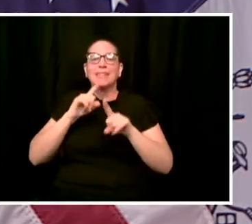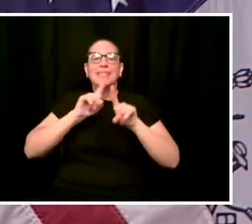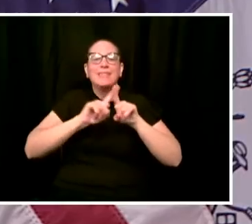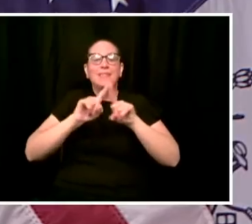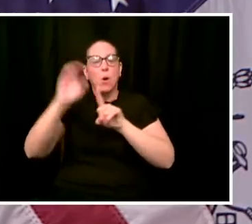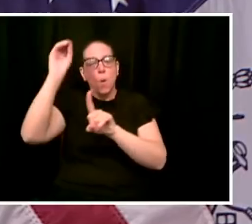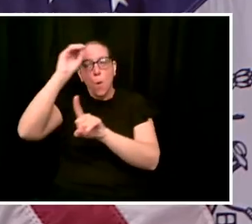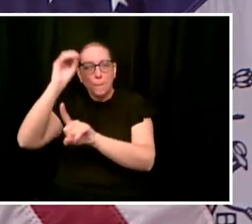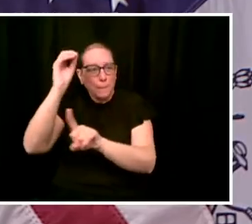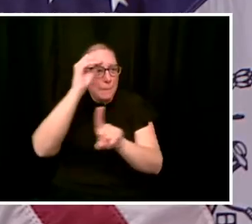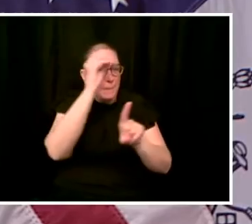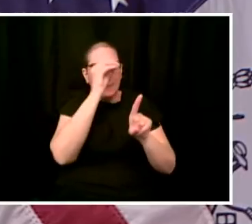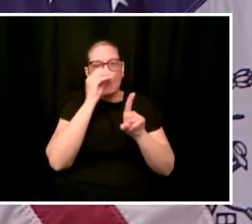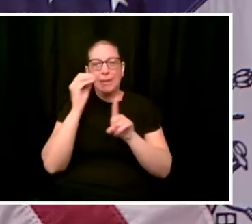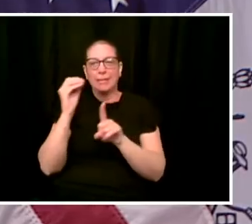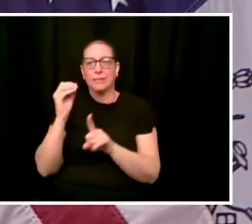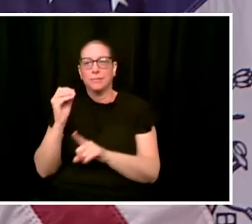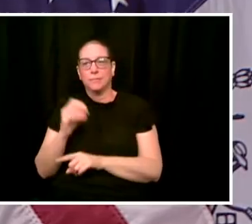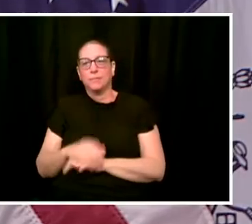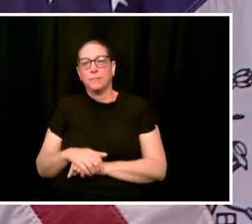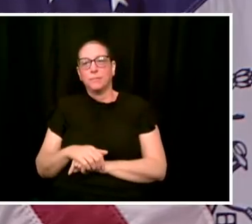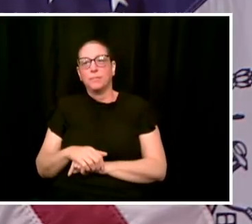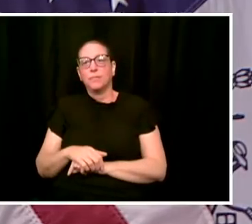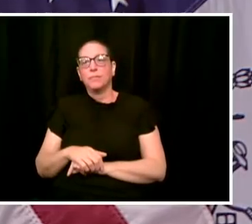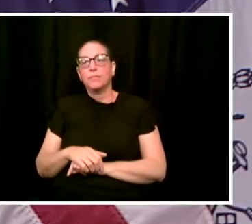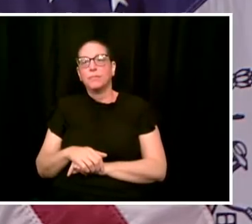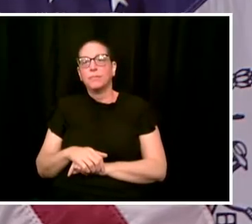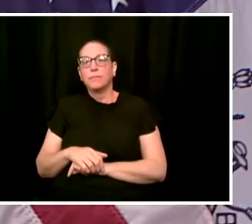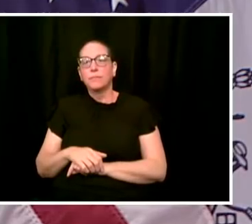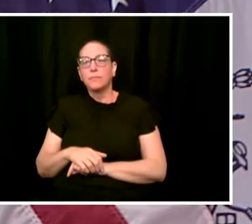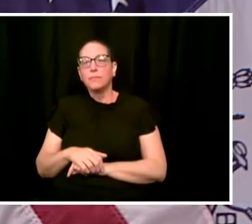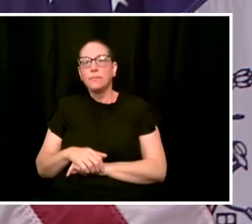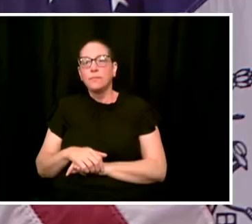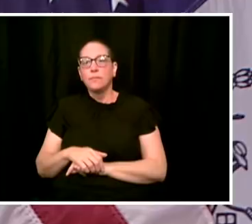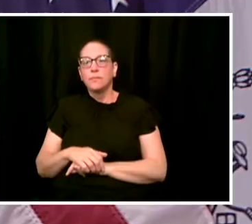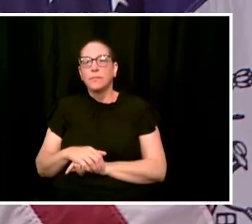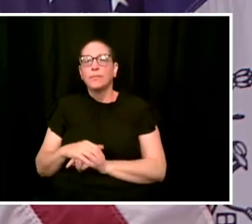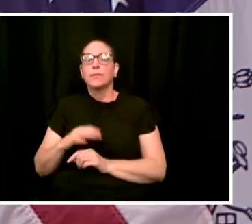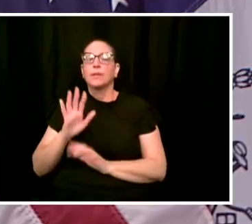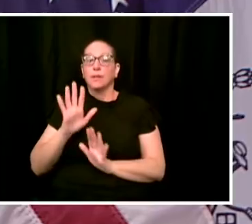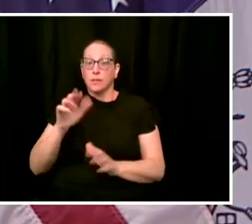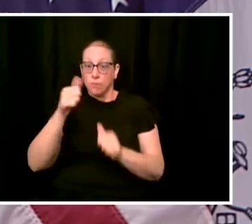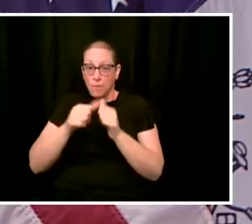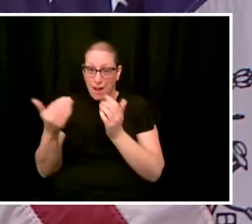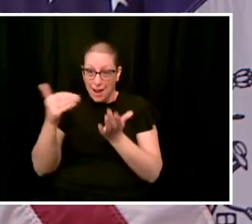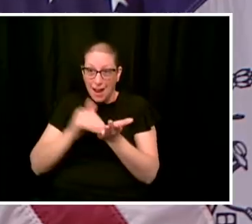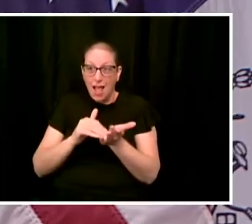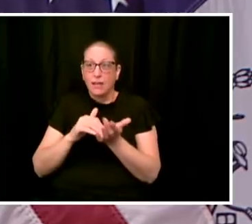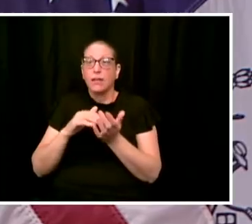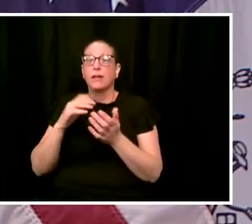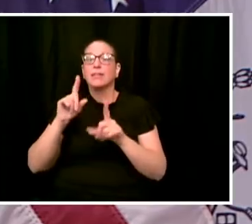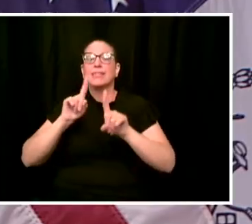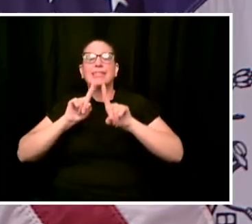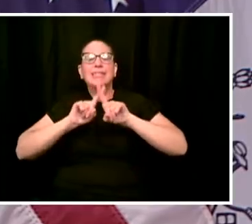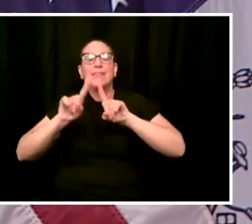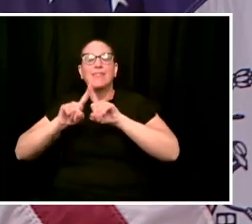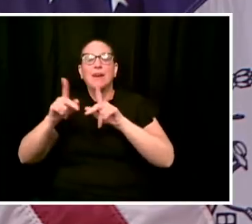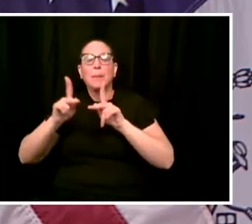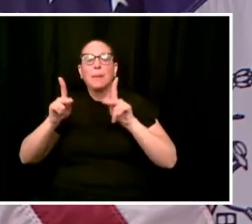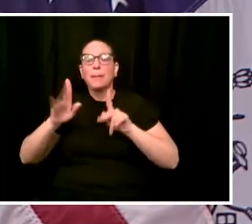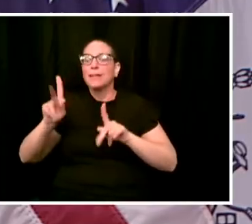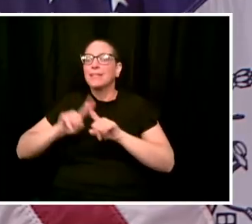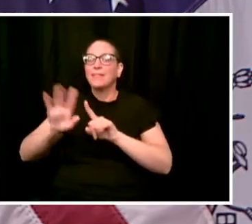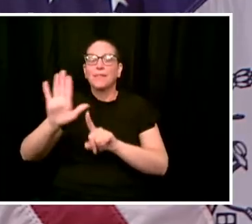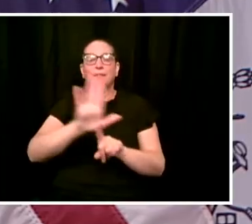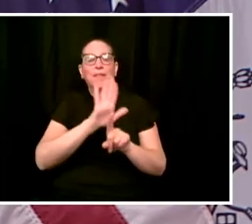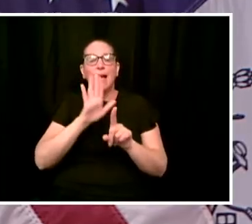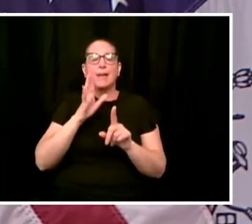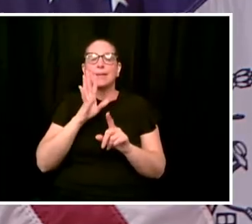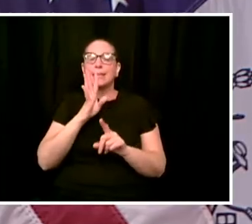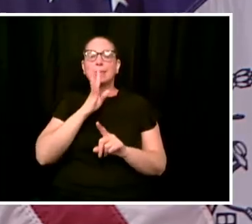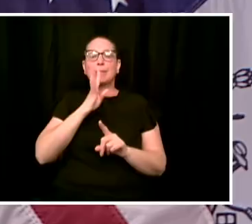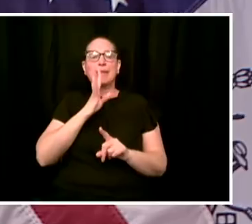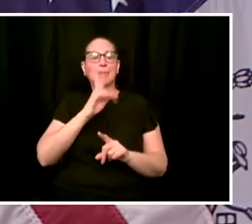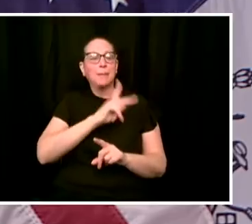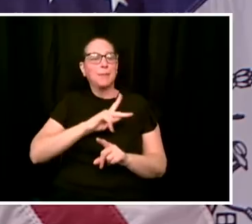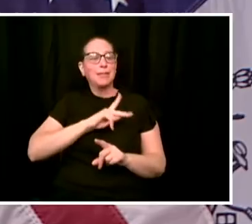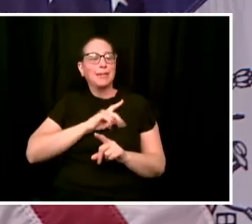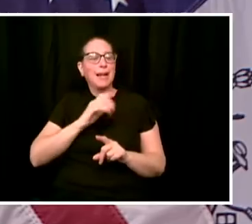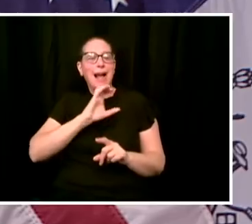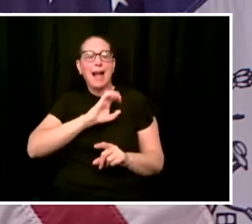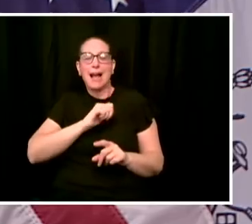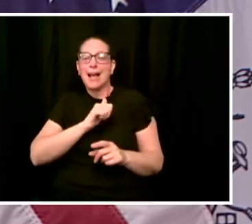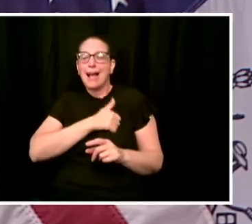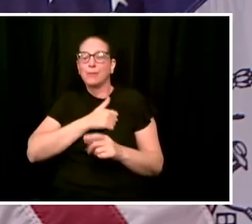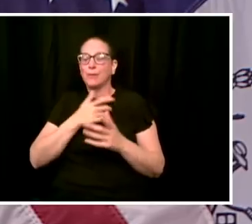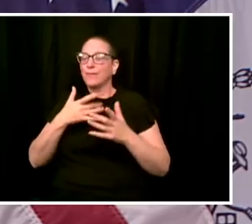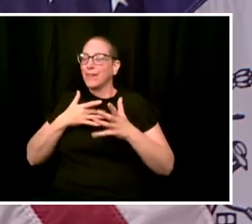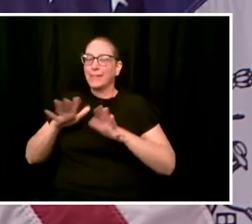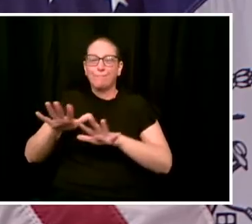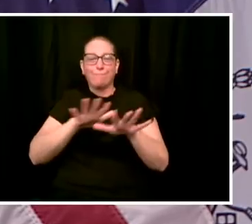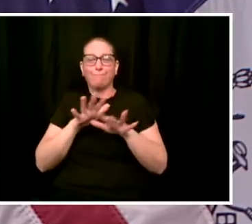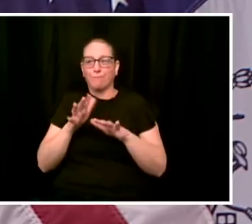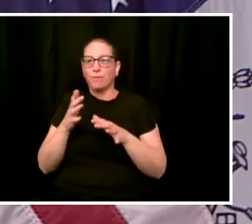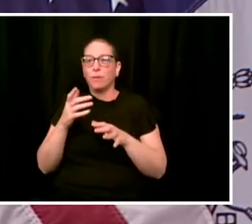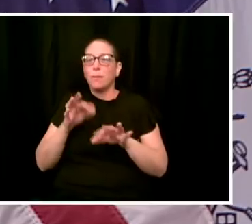THEY CAN.